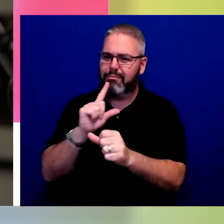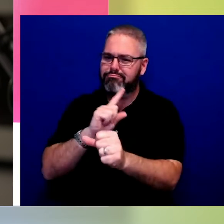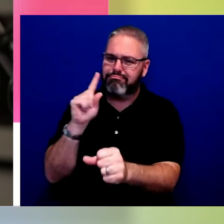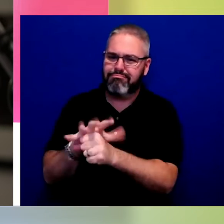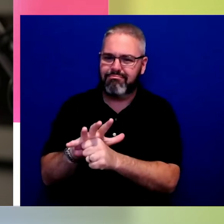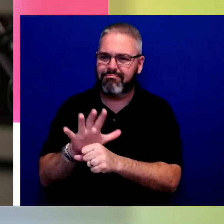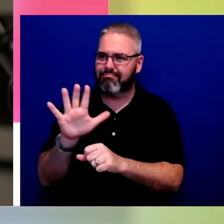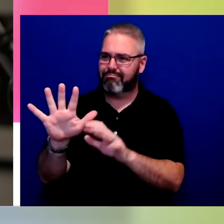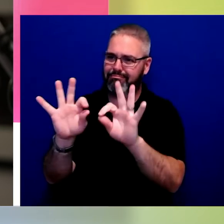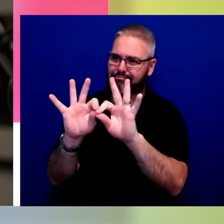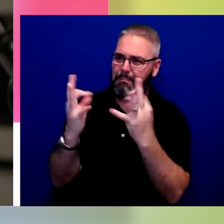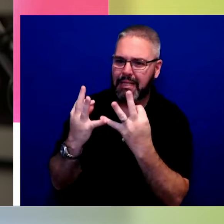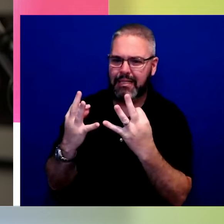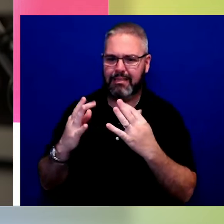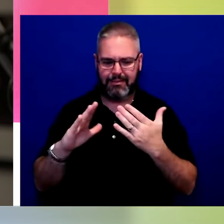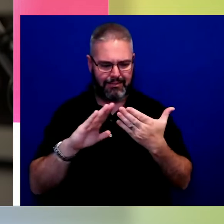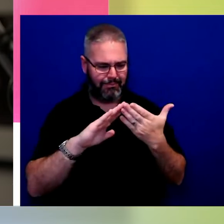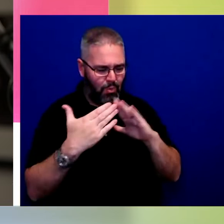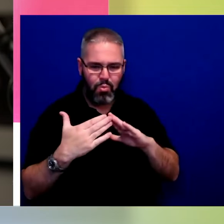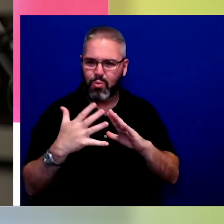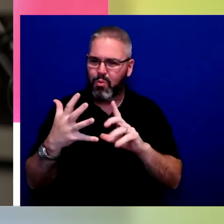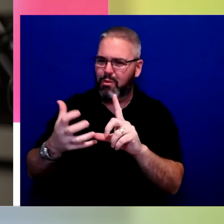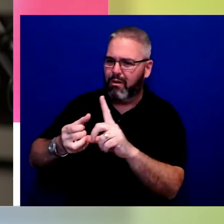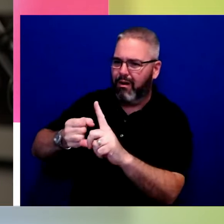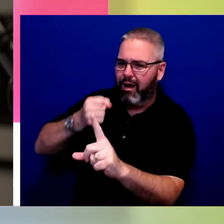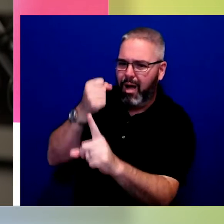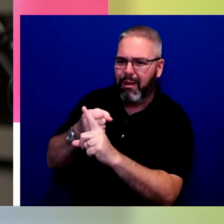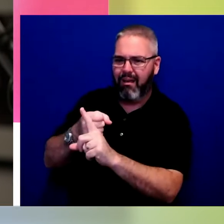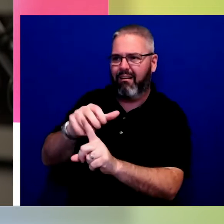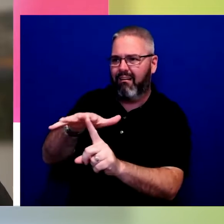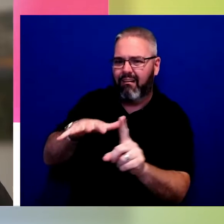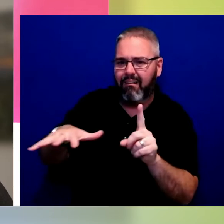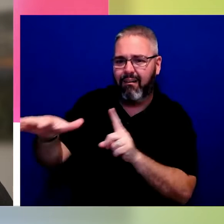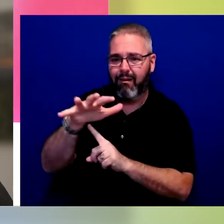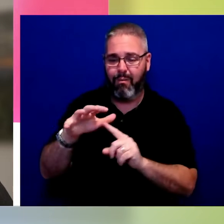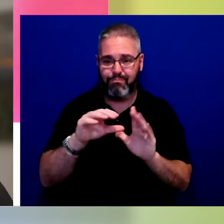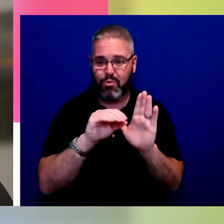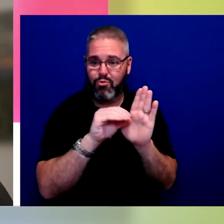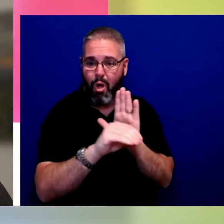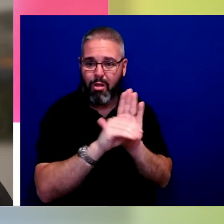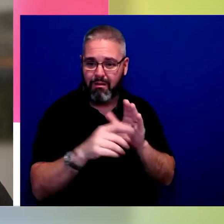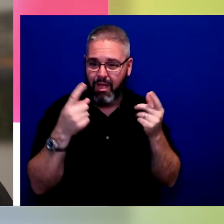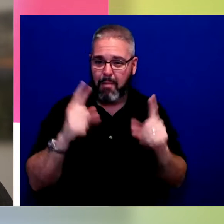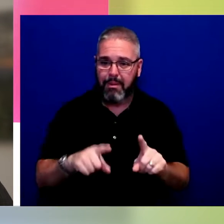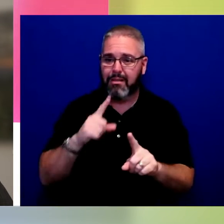the impact that you had on New Orleans, the impact that you've had on the ALS community,